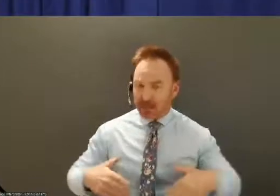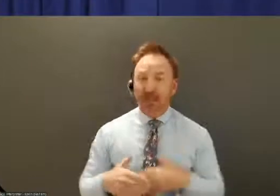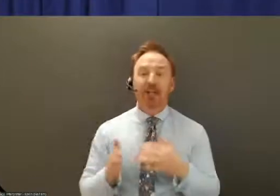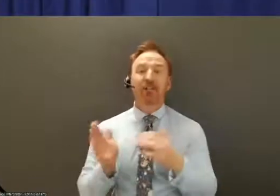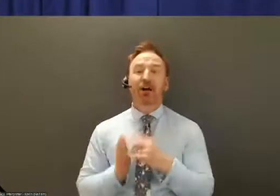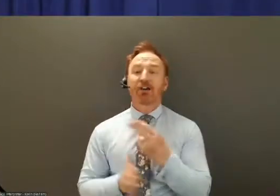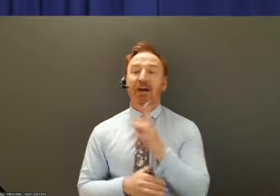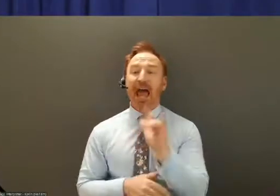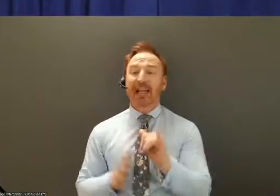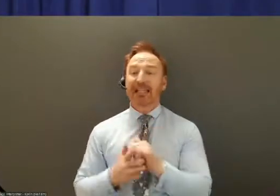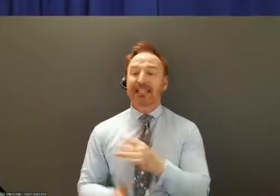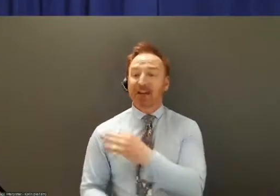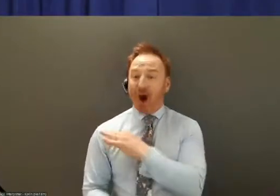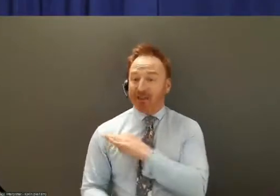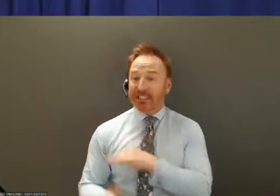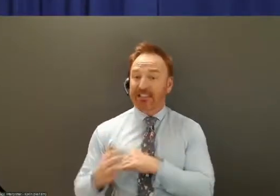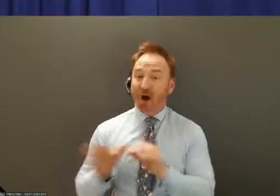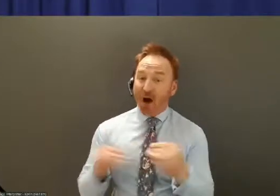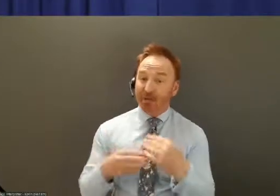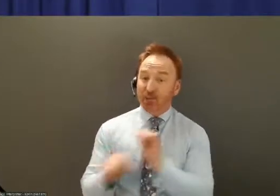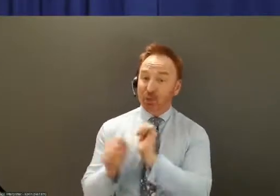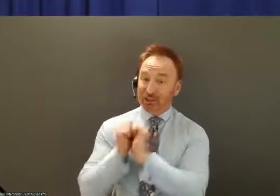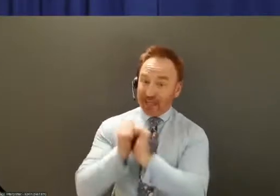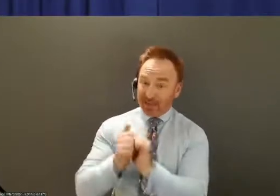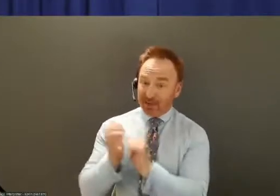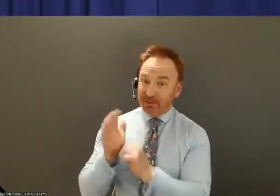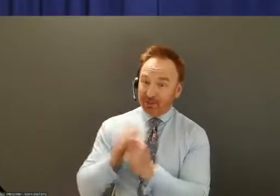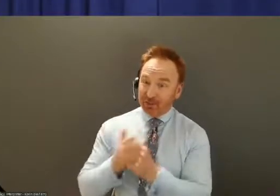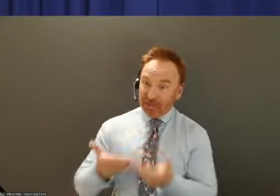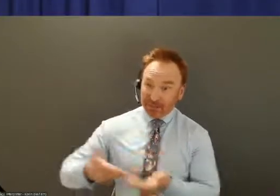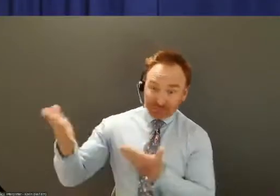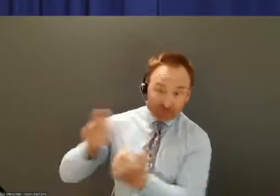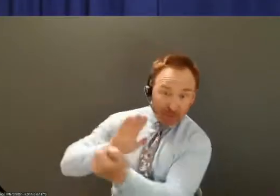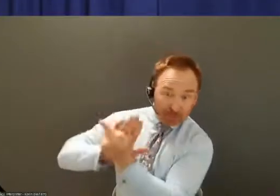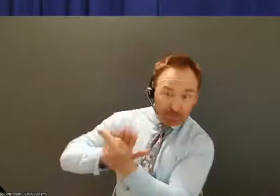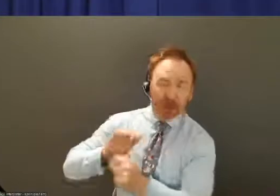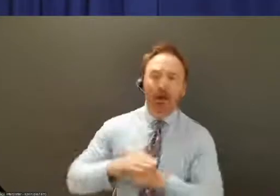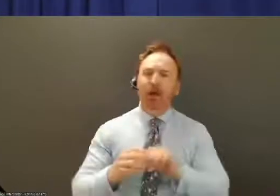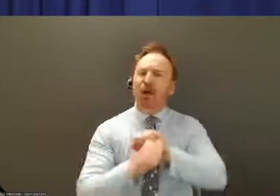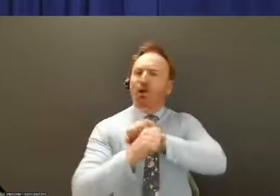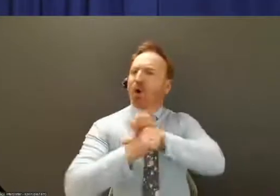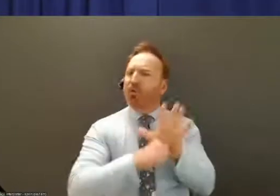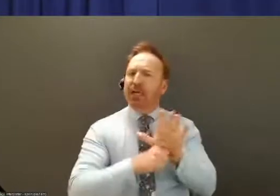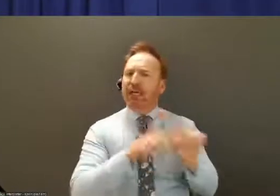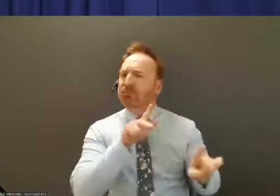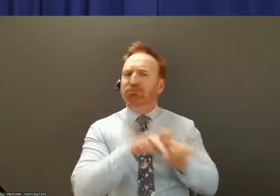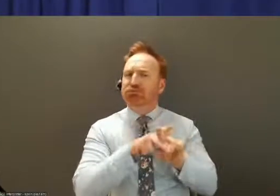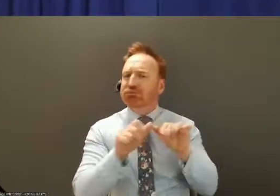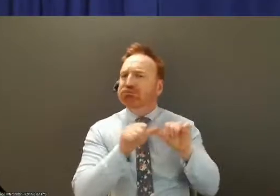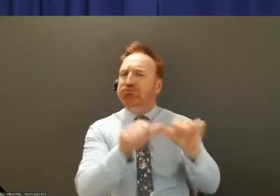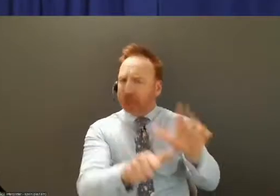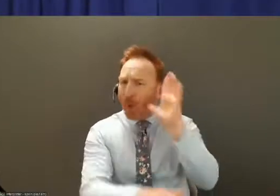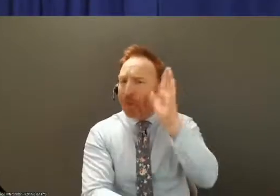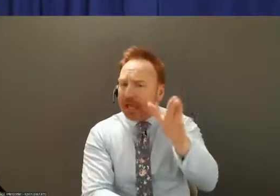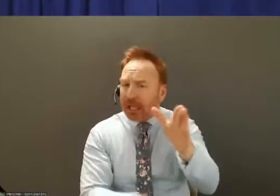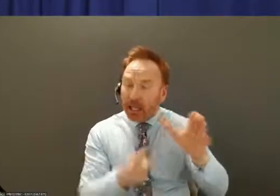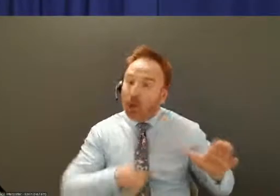Getting immunized at the best ways to protect yourself and your family, your friends, your colleagues.